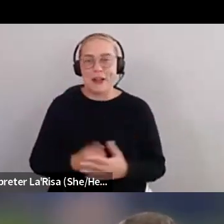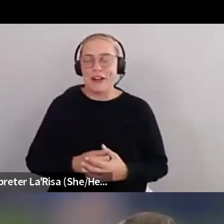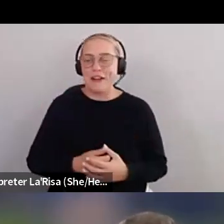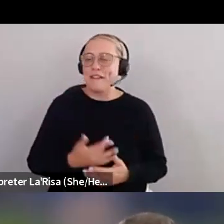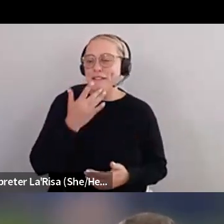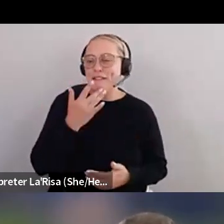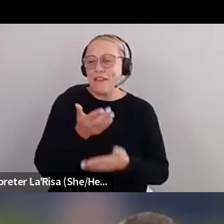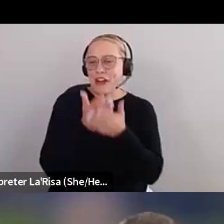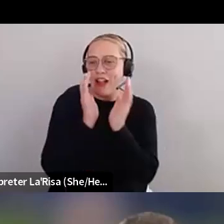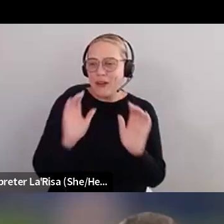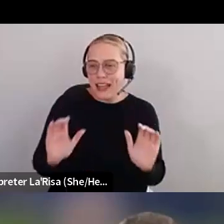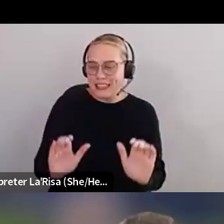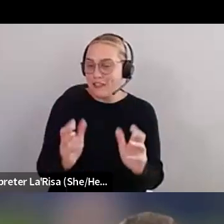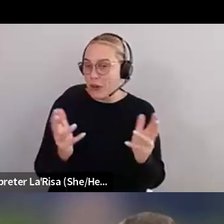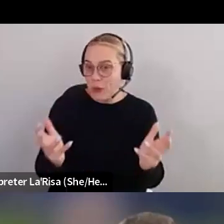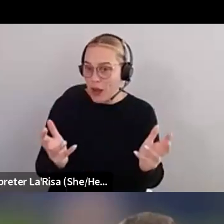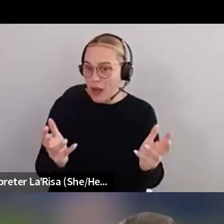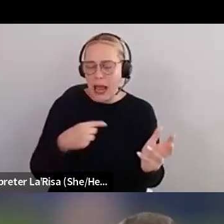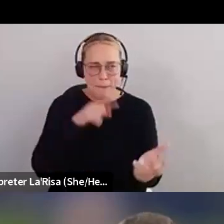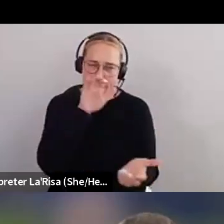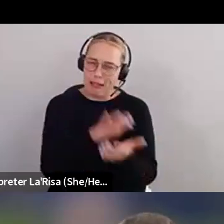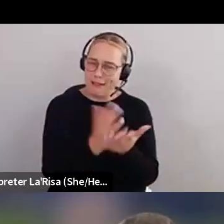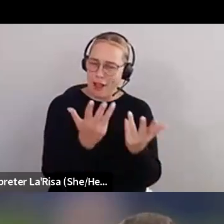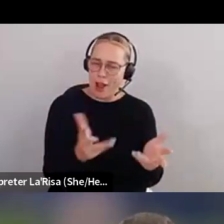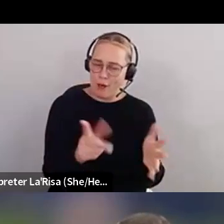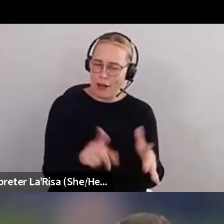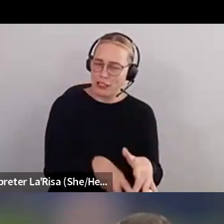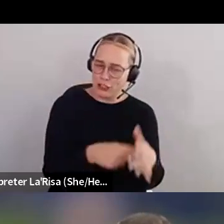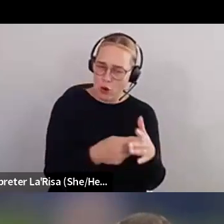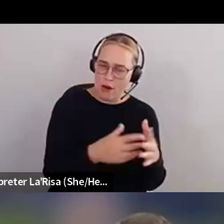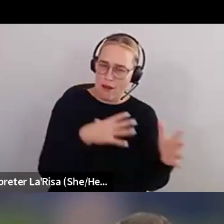I'm from Rochester New York. Greatest place on earth. My favorite